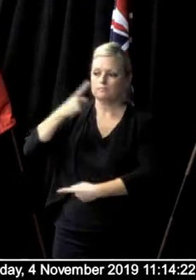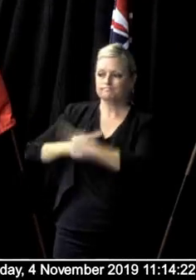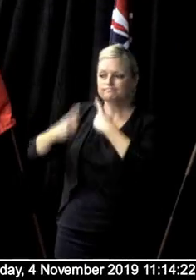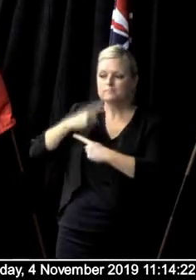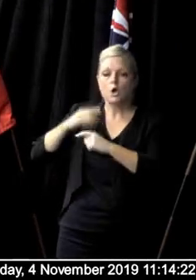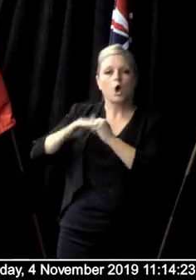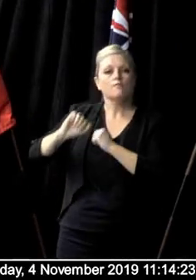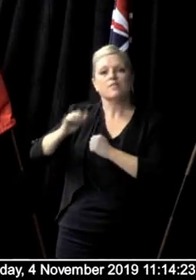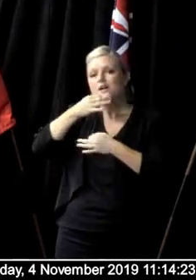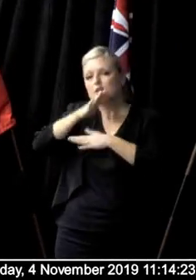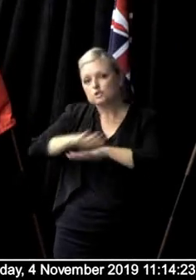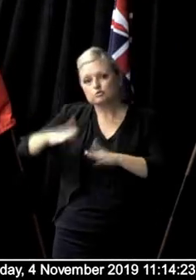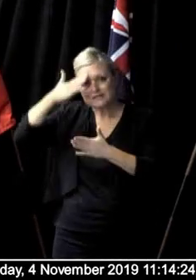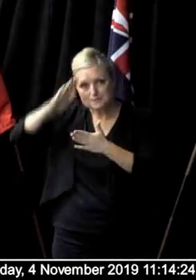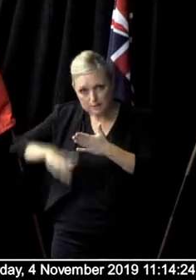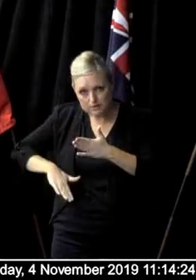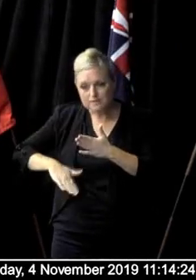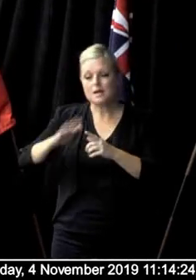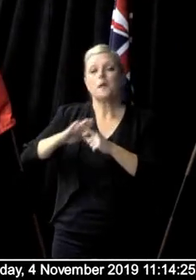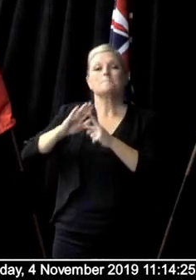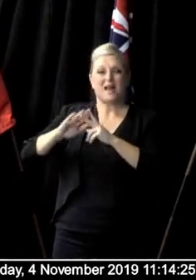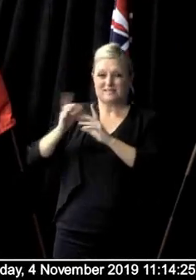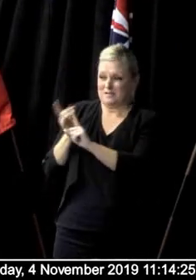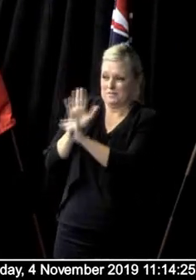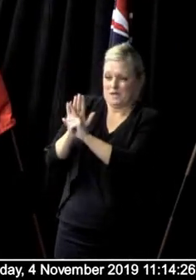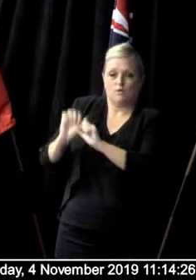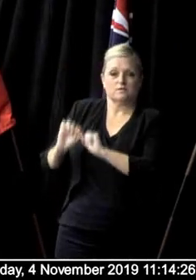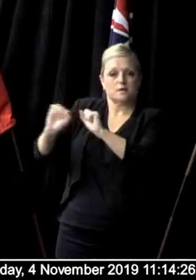and they themselves as parents have had in navigating that system.